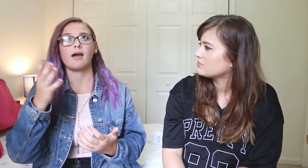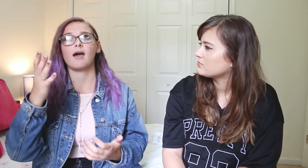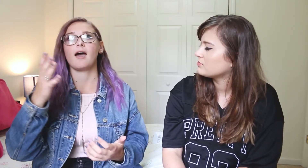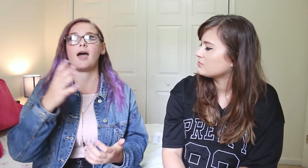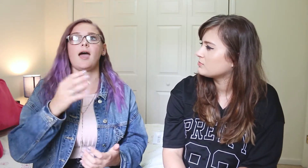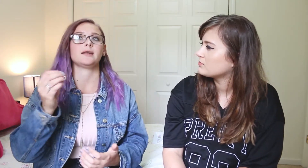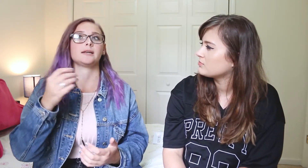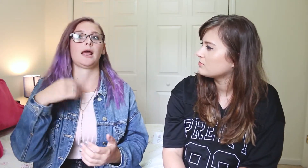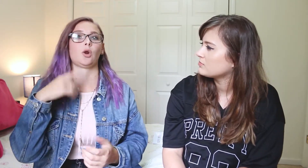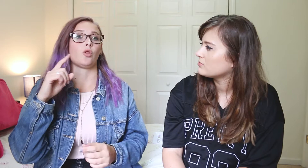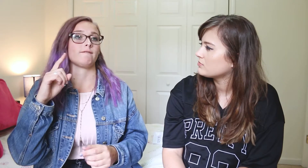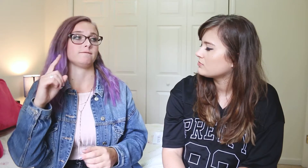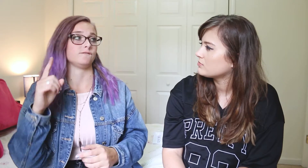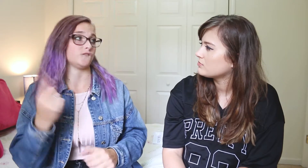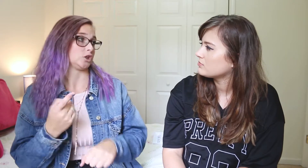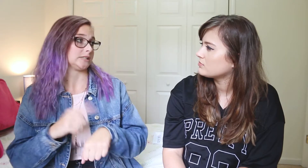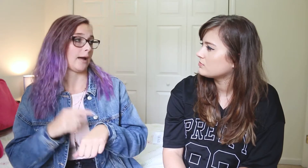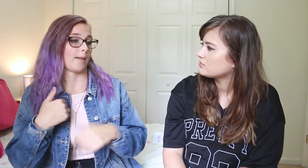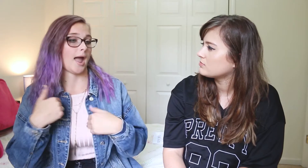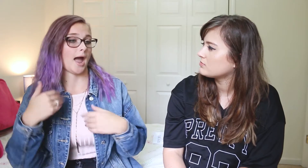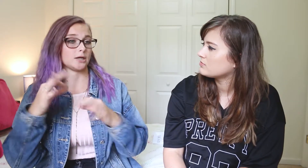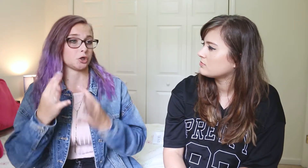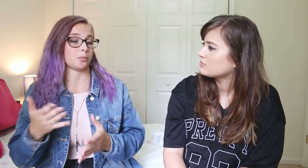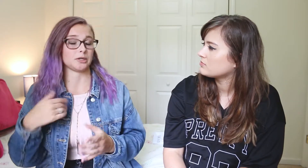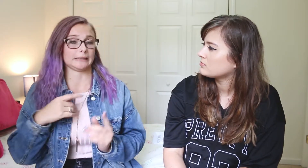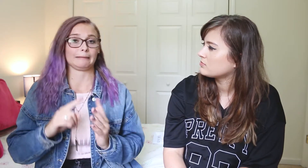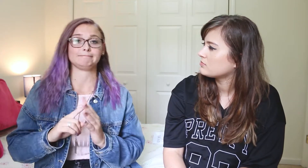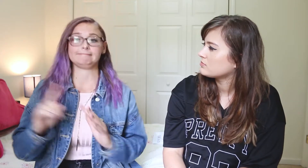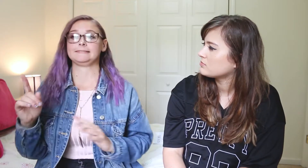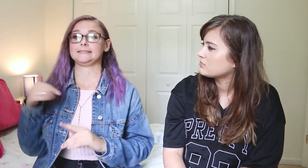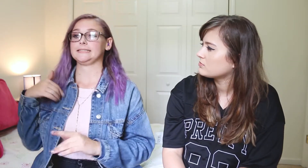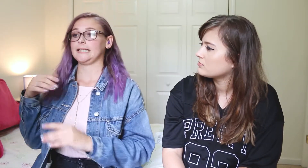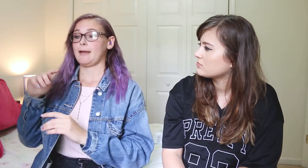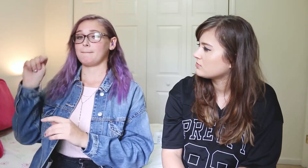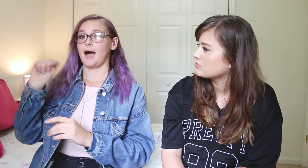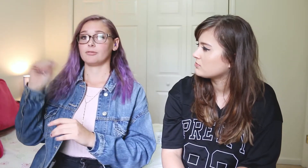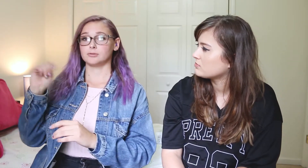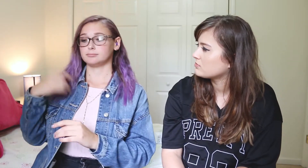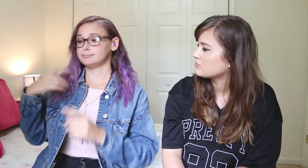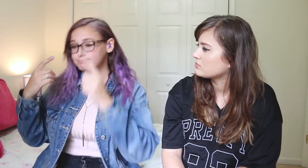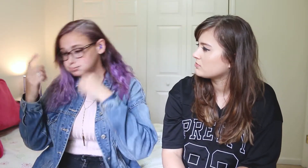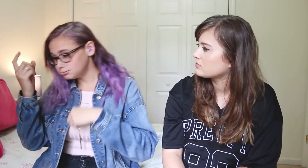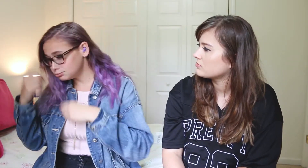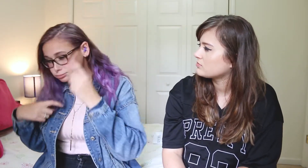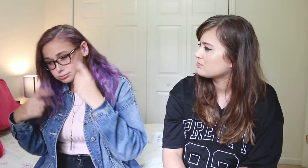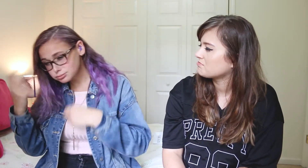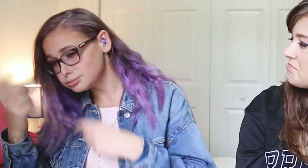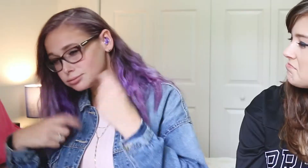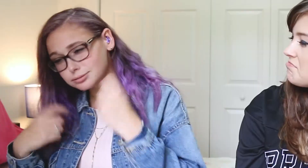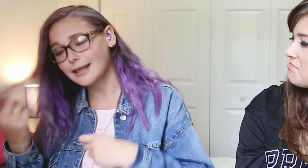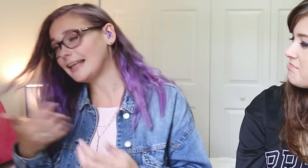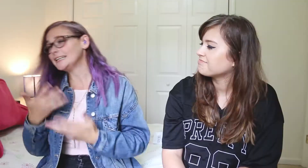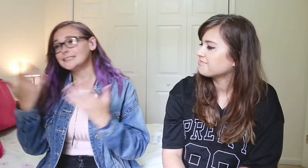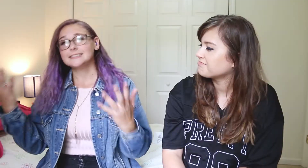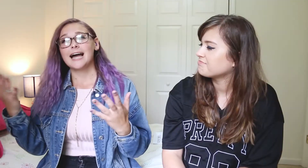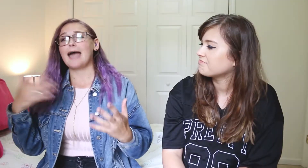The first time I had interpreters I left to the bathroom and cried.